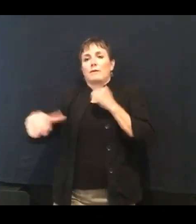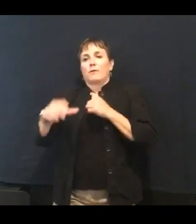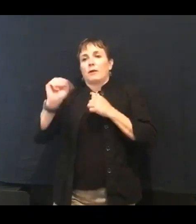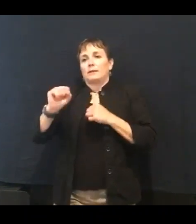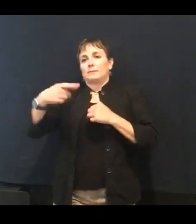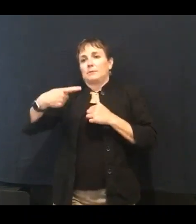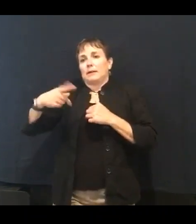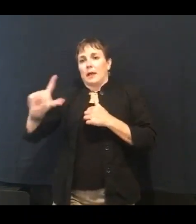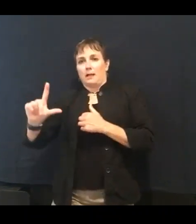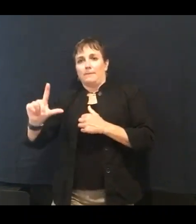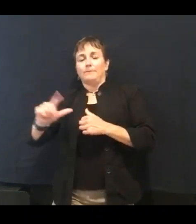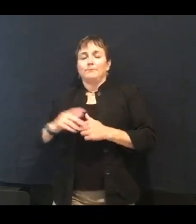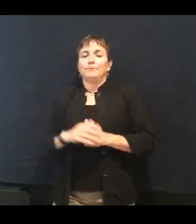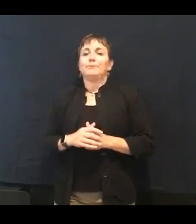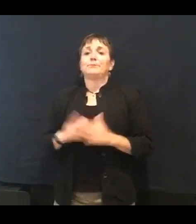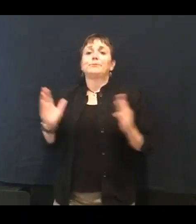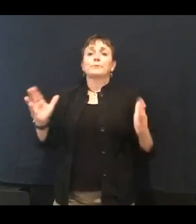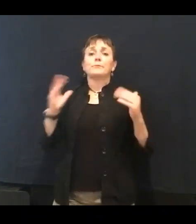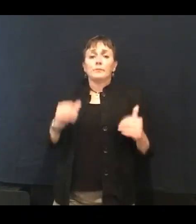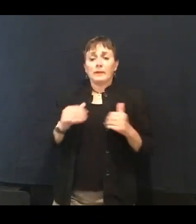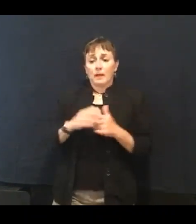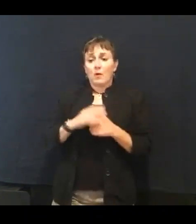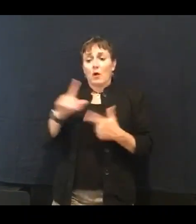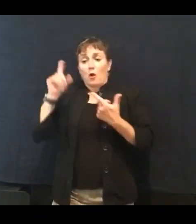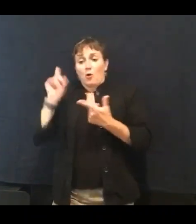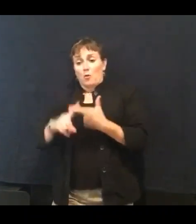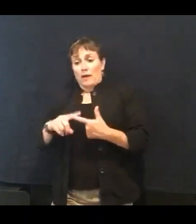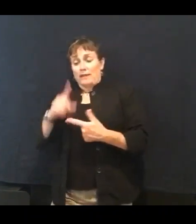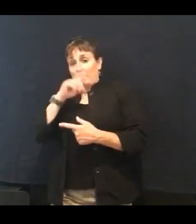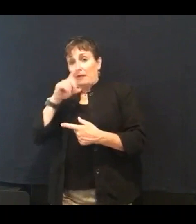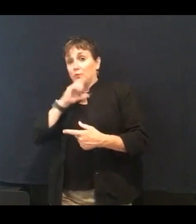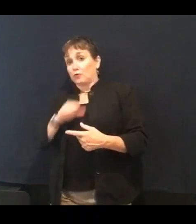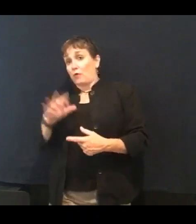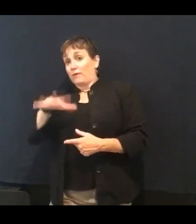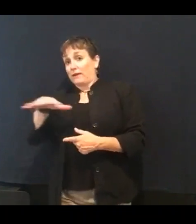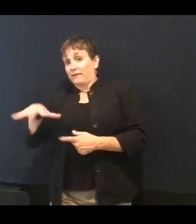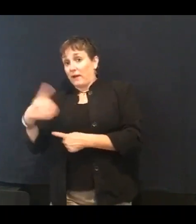At postnatal day 55, healthy mice responded to a sound